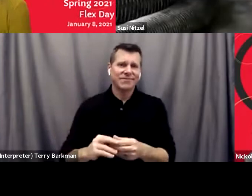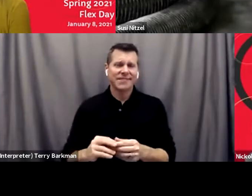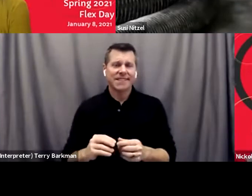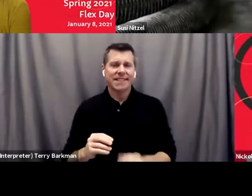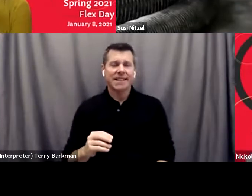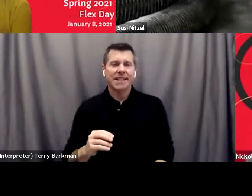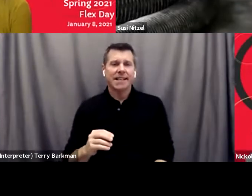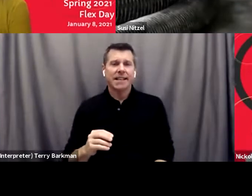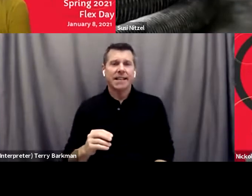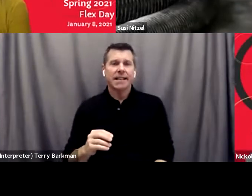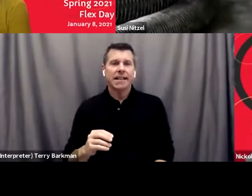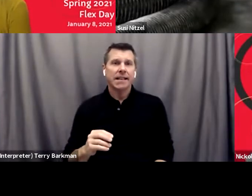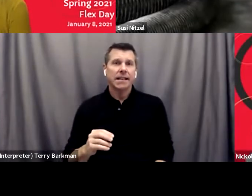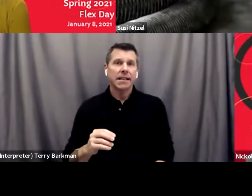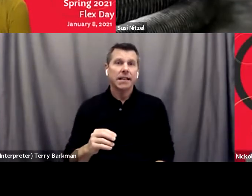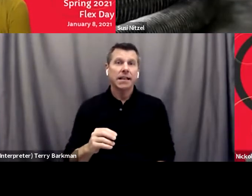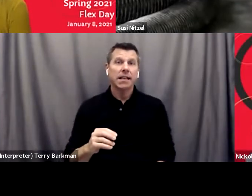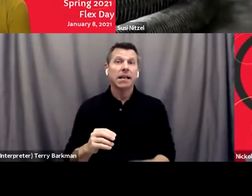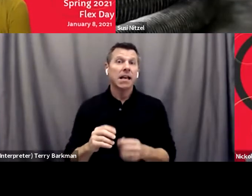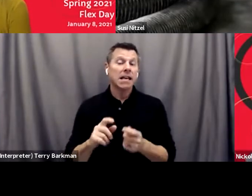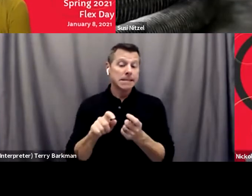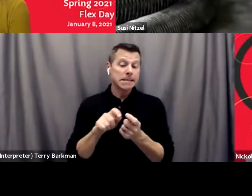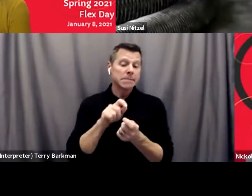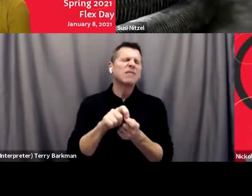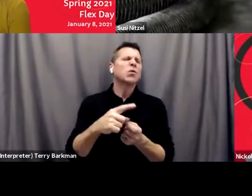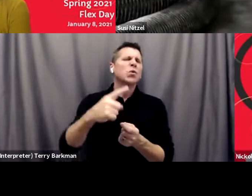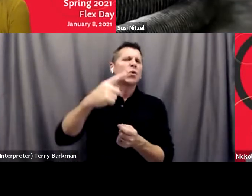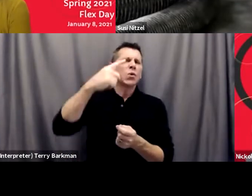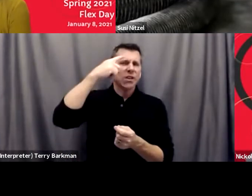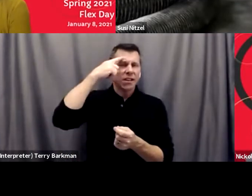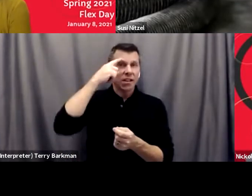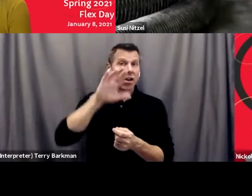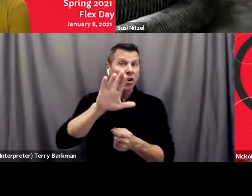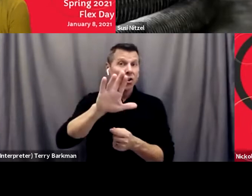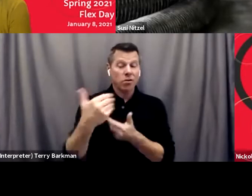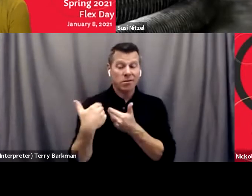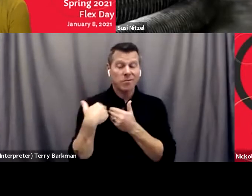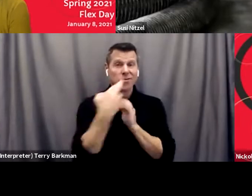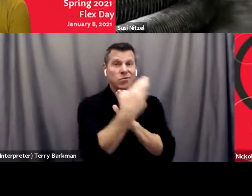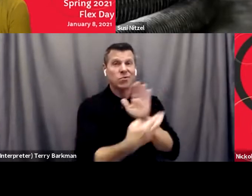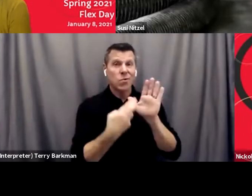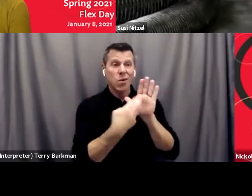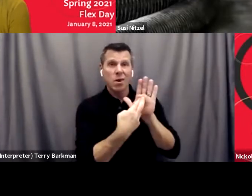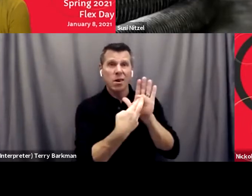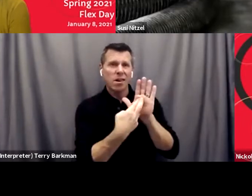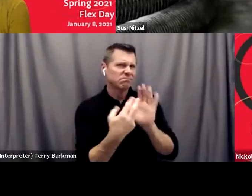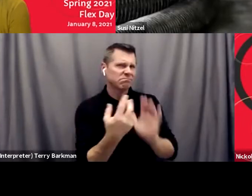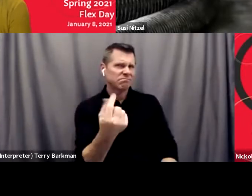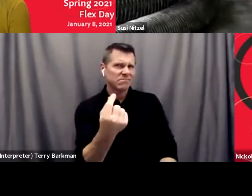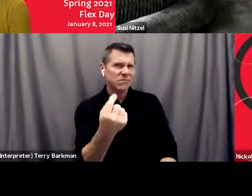talk about what specifically do you think your role is in Guided Pathways implementation?